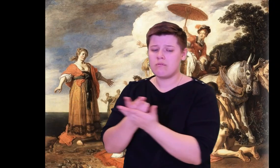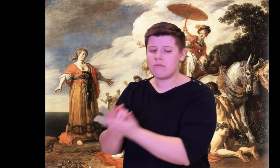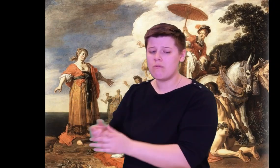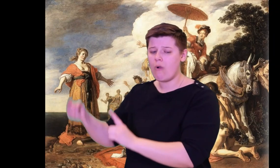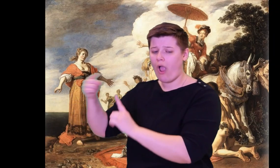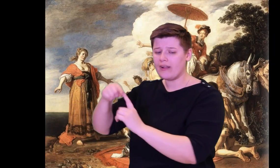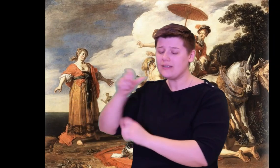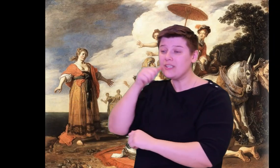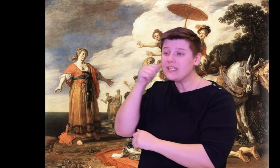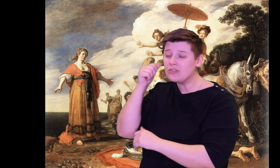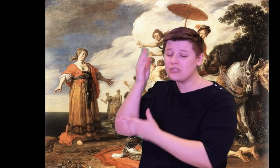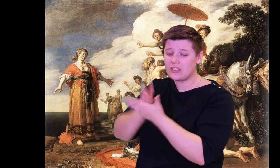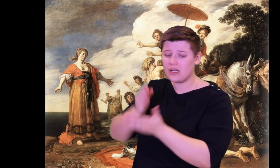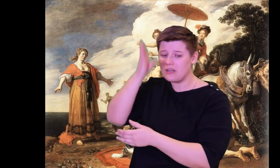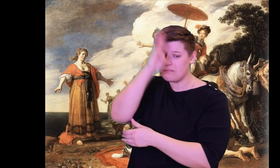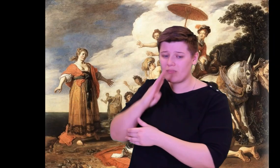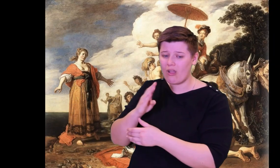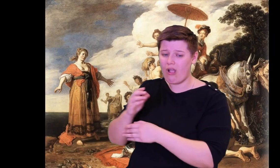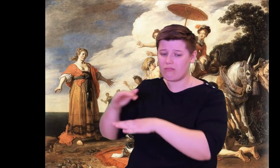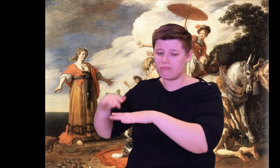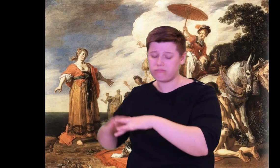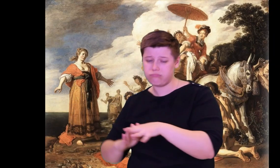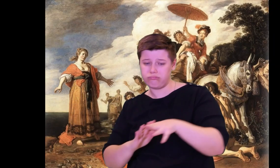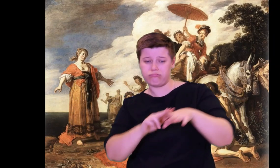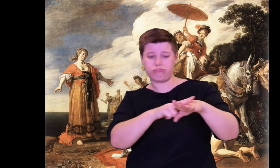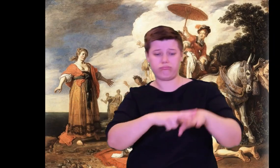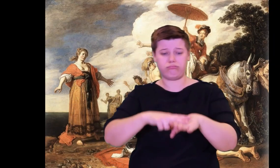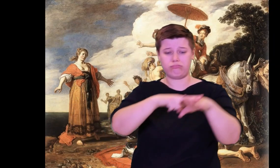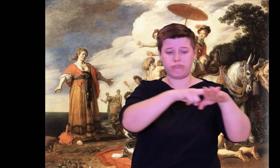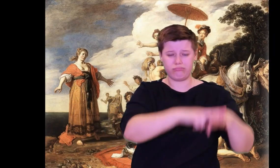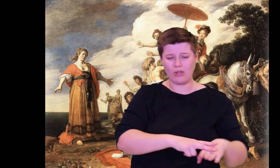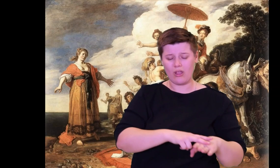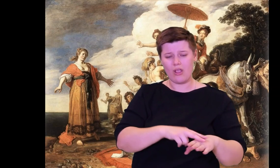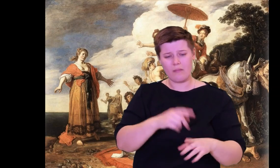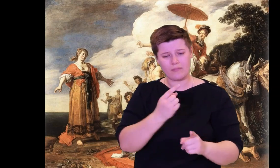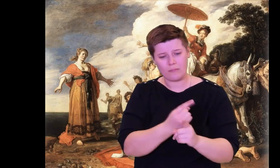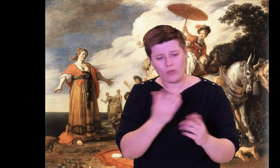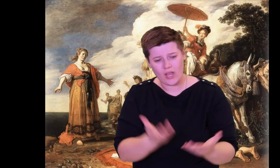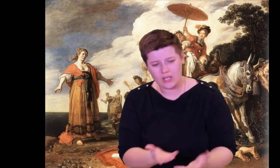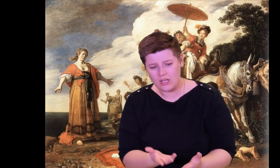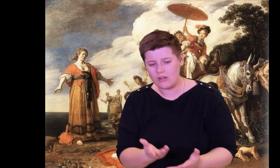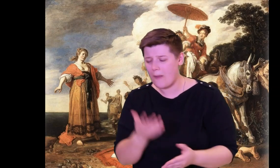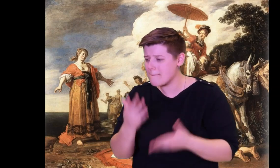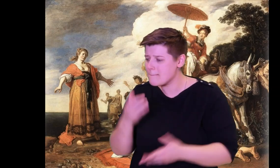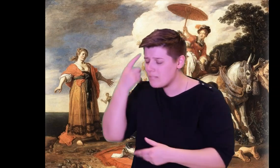My lady, pity me. Battered and wrecked, I come to you, you first—